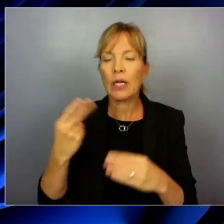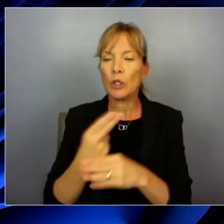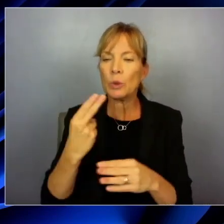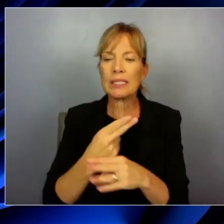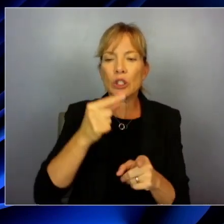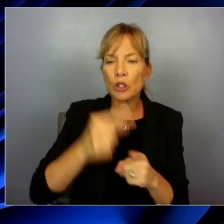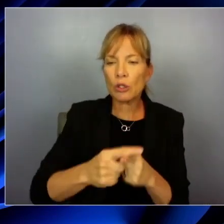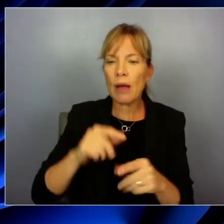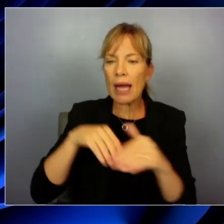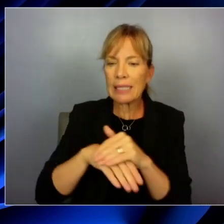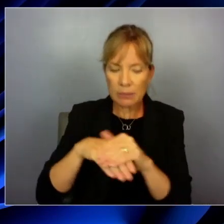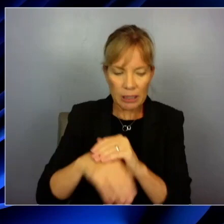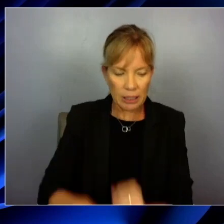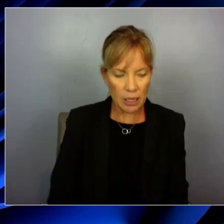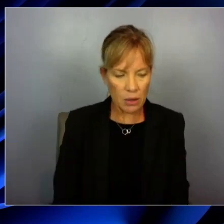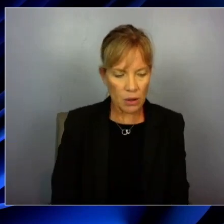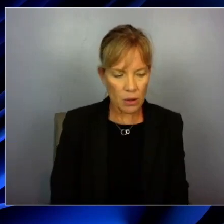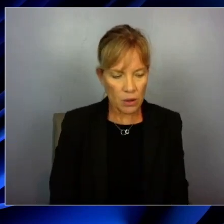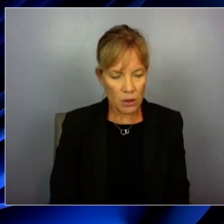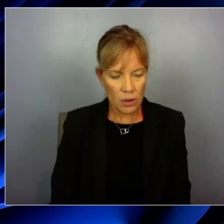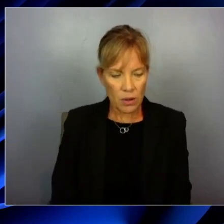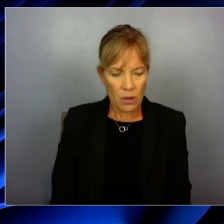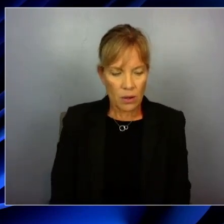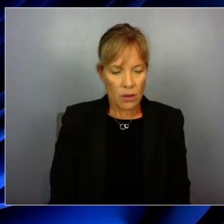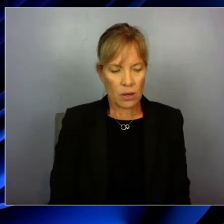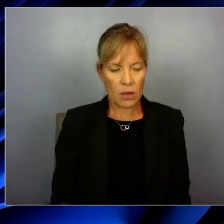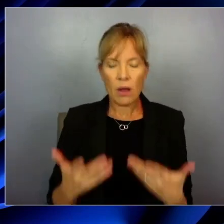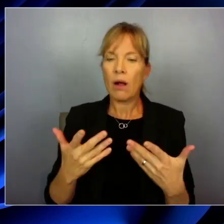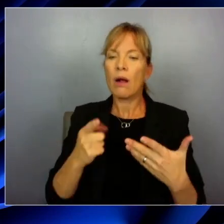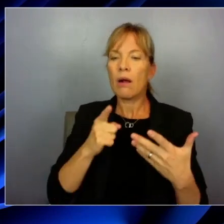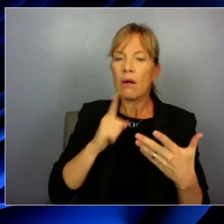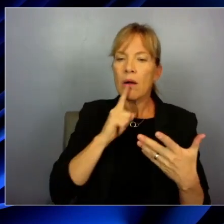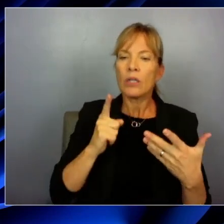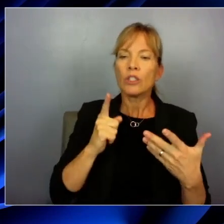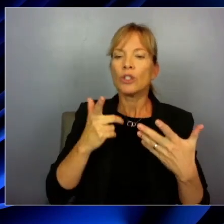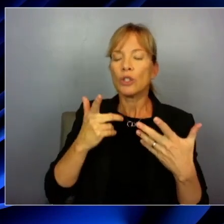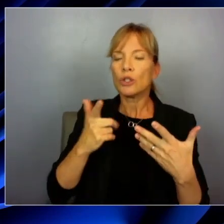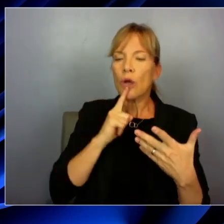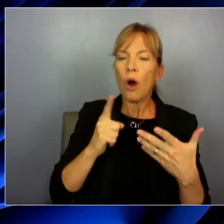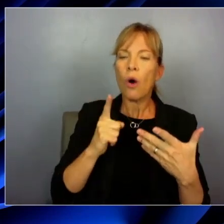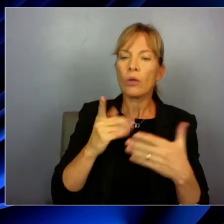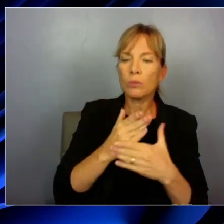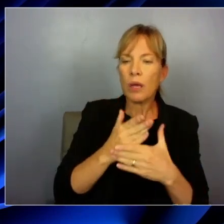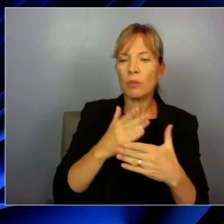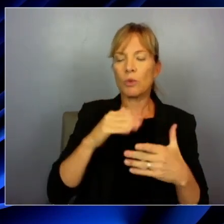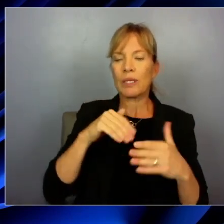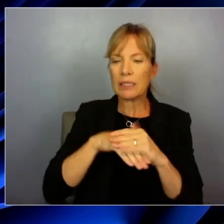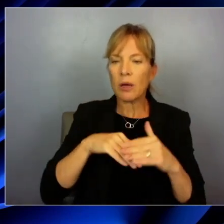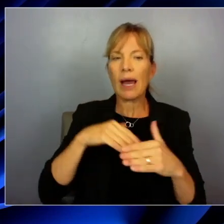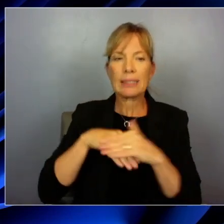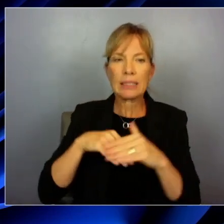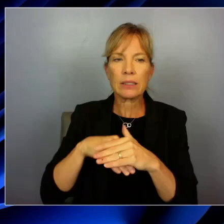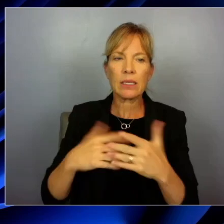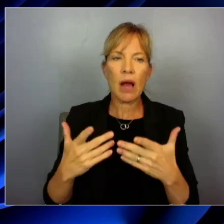so rather than kind of create this confusion between ease of access center and accessibility and what we mean by it, I think we're going to see this